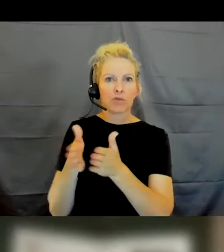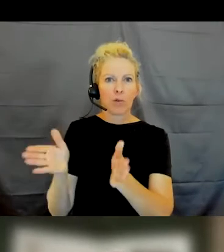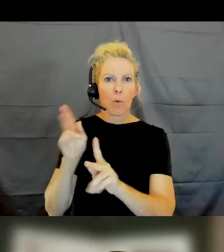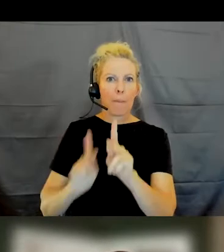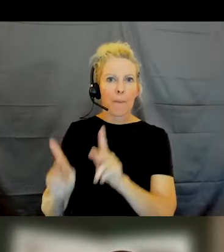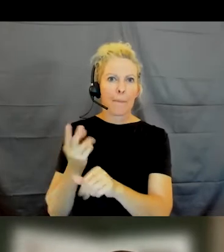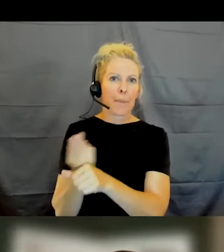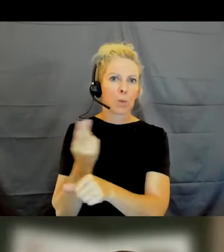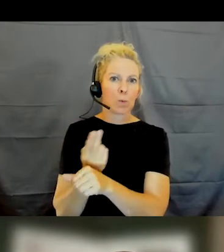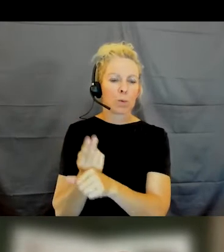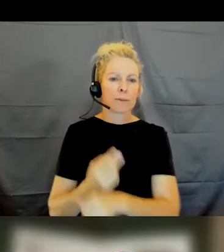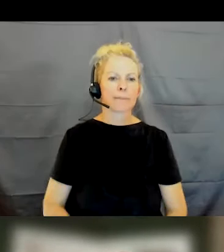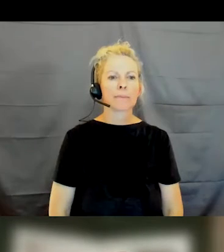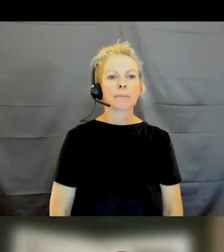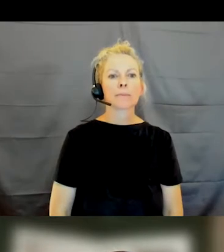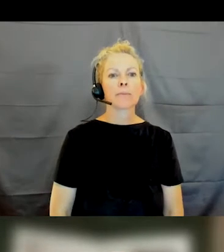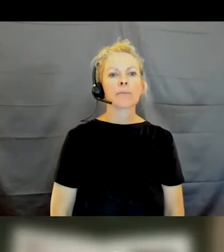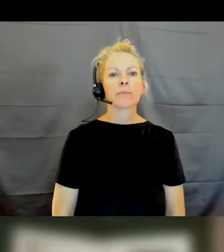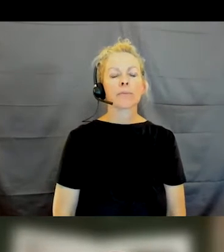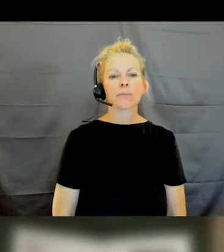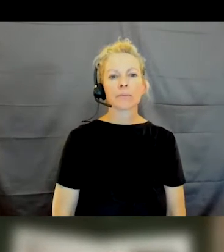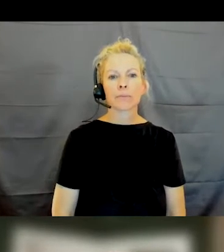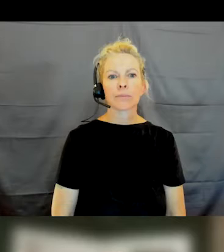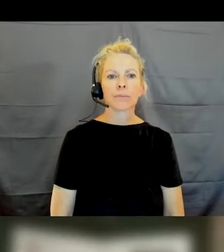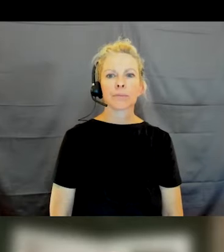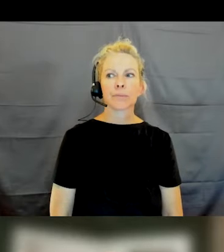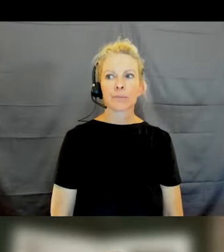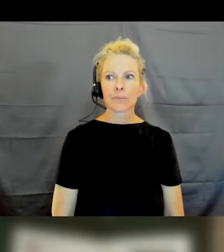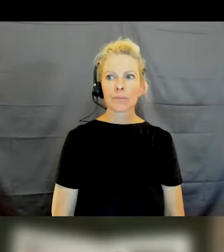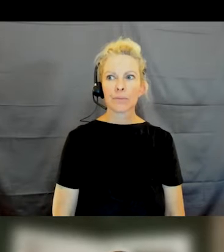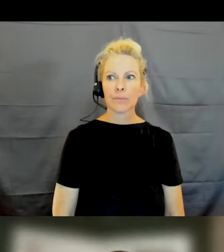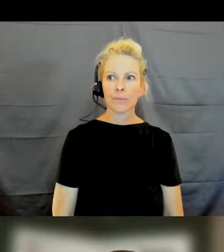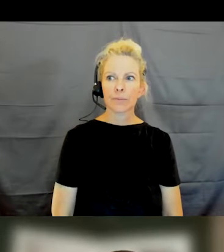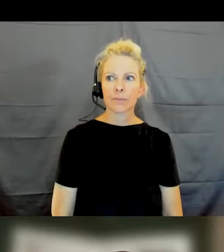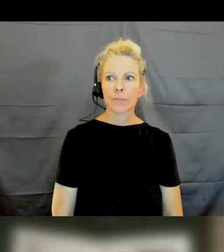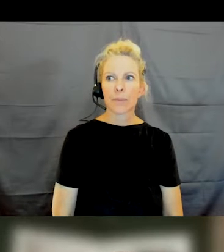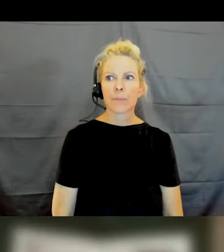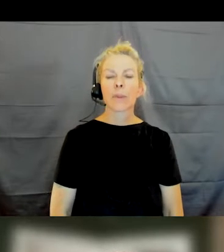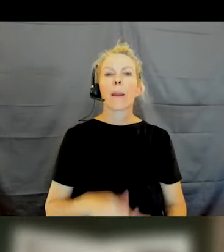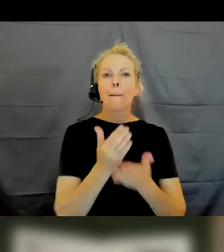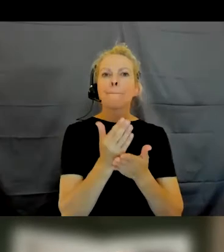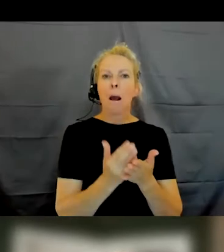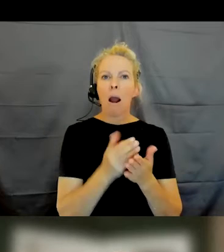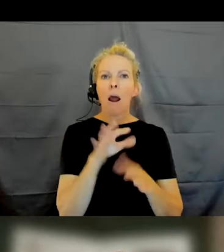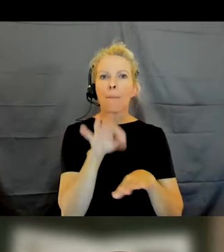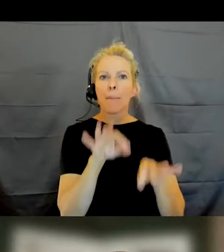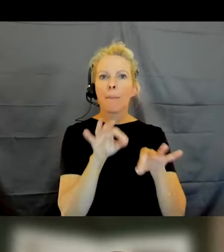probably not in everybody's day-to-day, but I am certain you will find pieces of this you will over